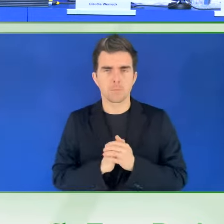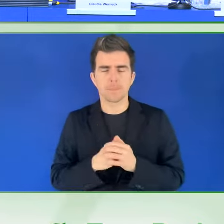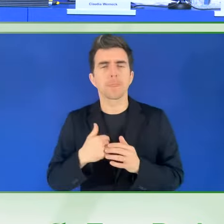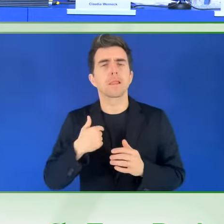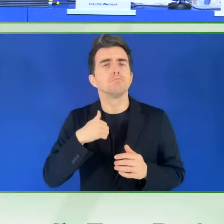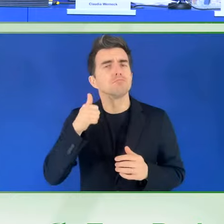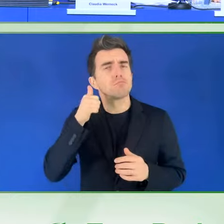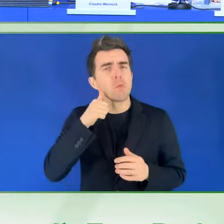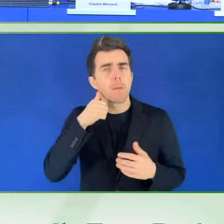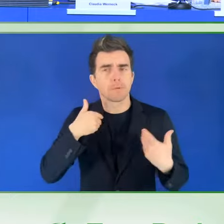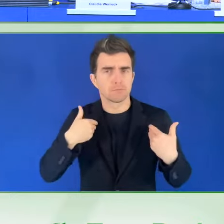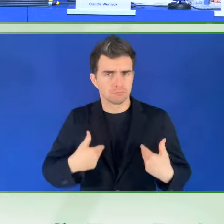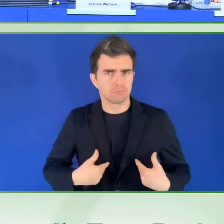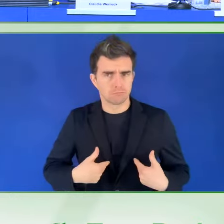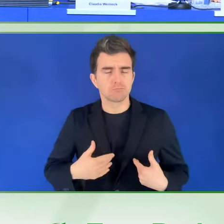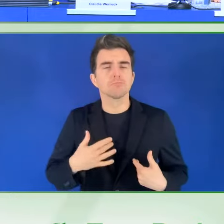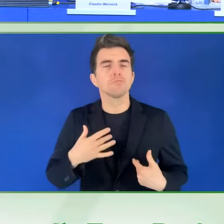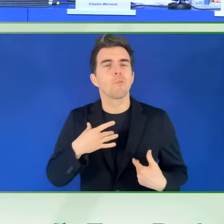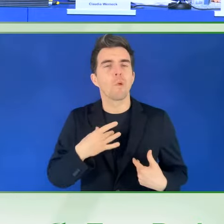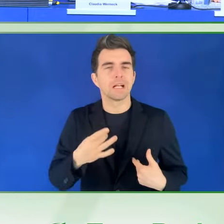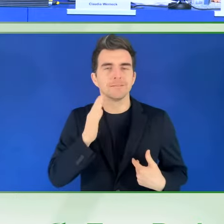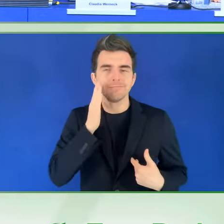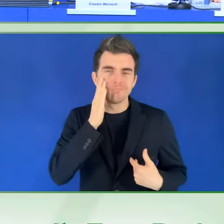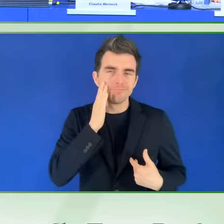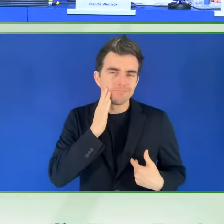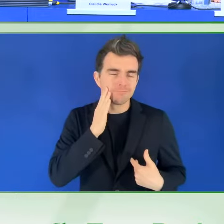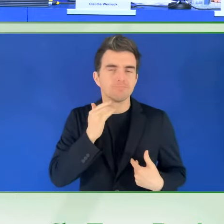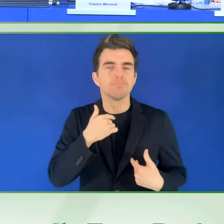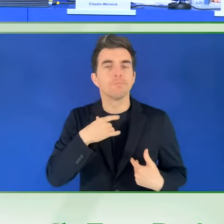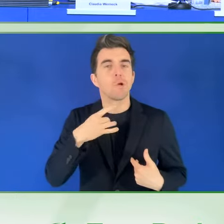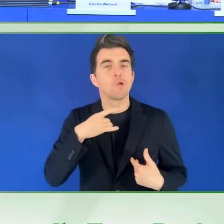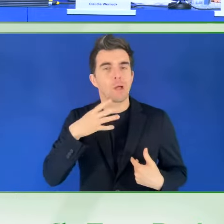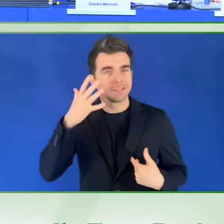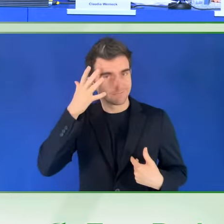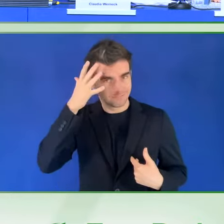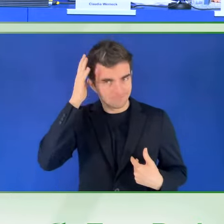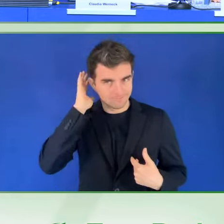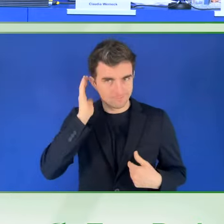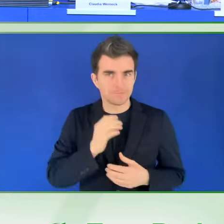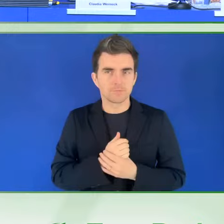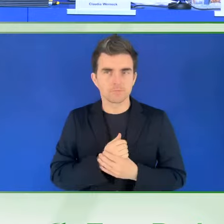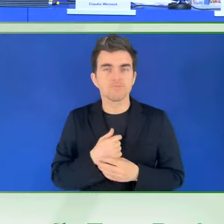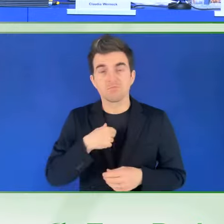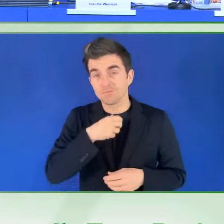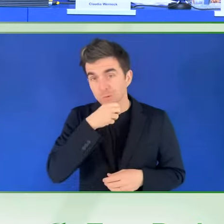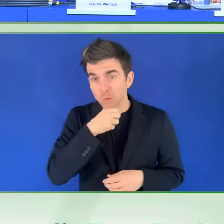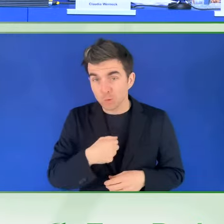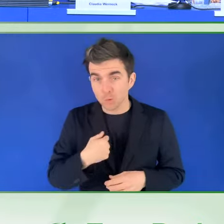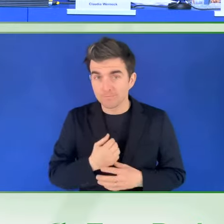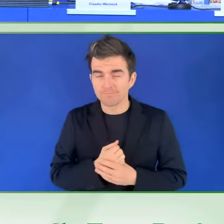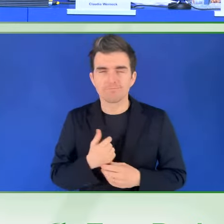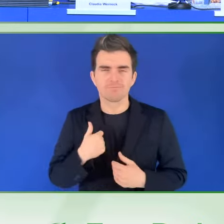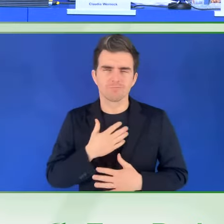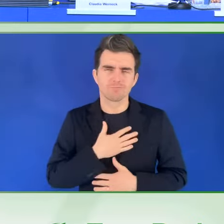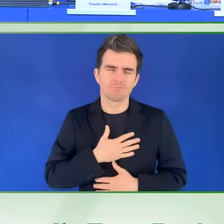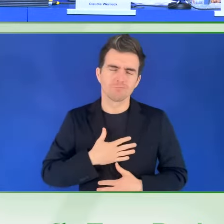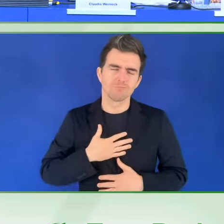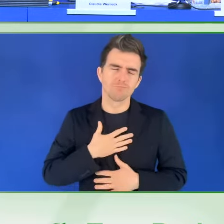It is a creative cooperation process between death members, and hearing people.